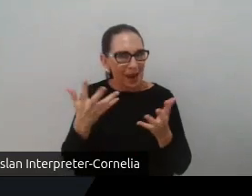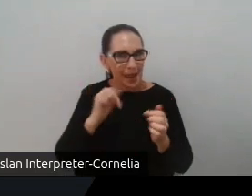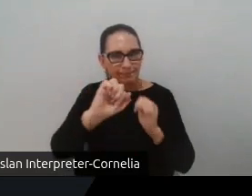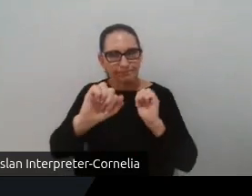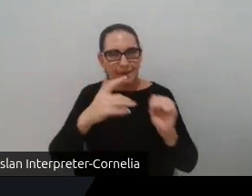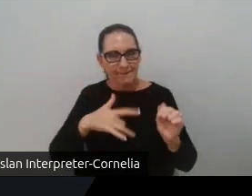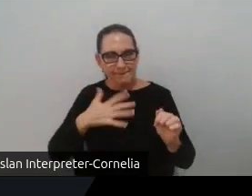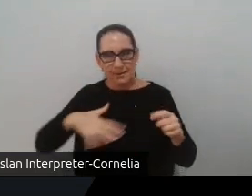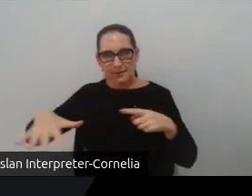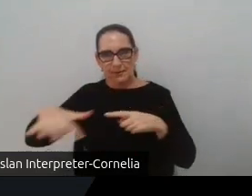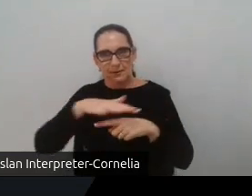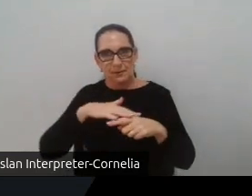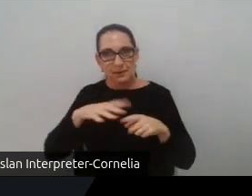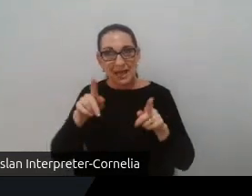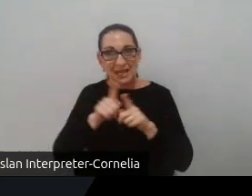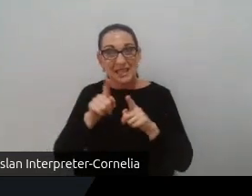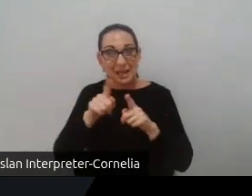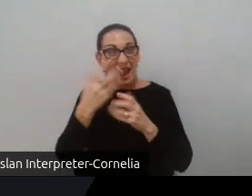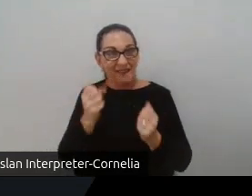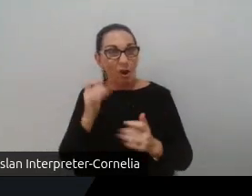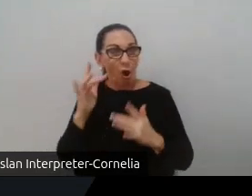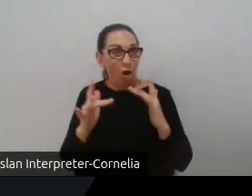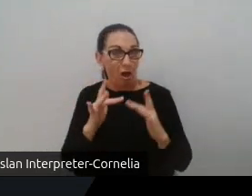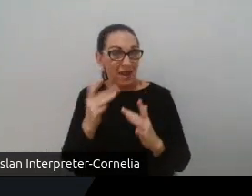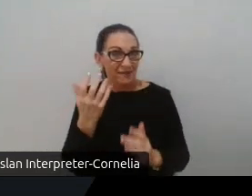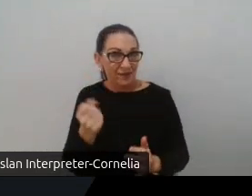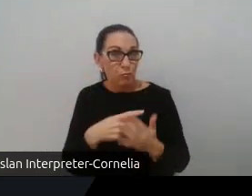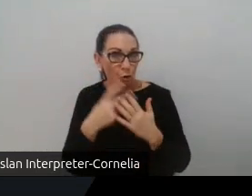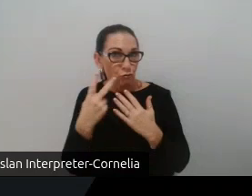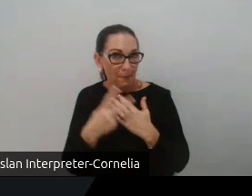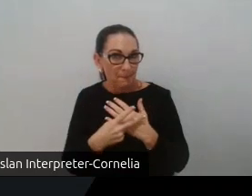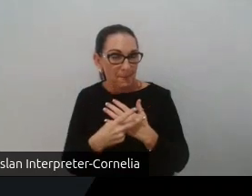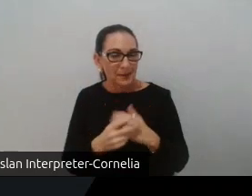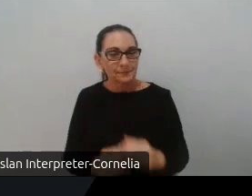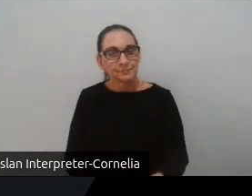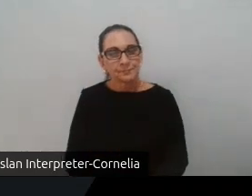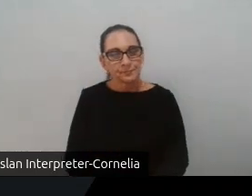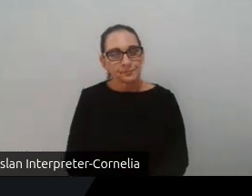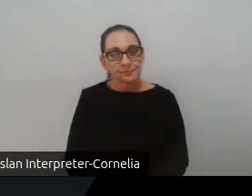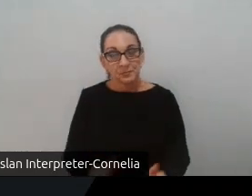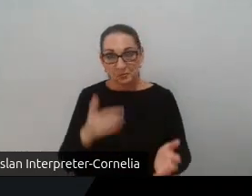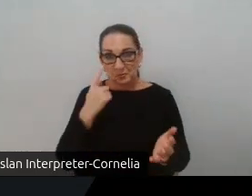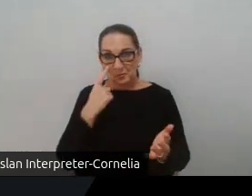now some also via online. We're also looking at whether the respondent male or female has